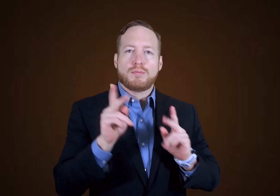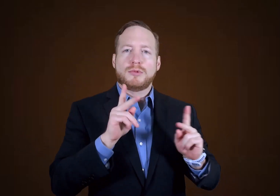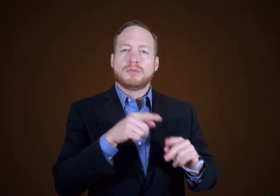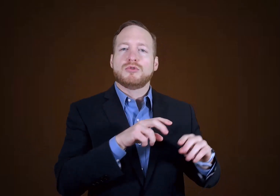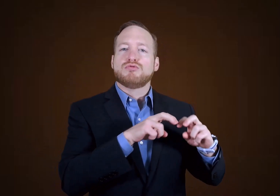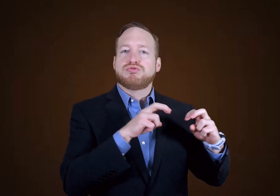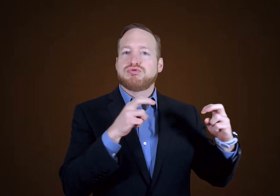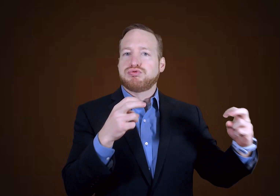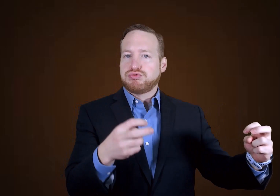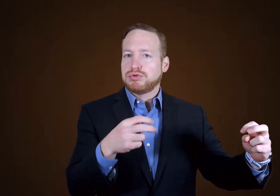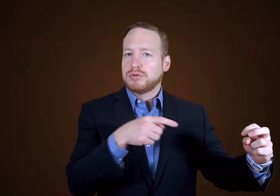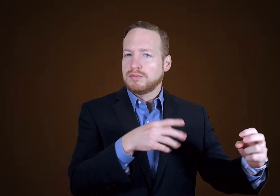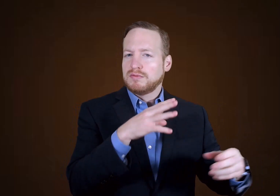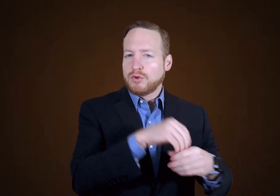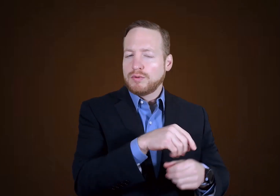and they are governor appointed